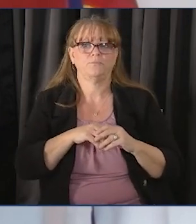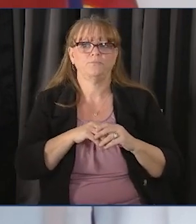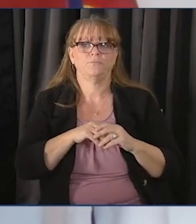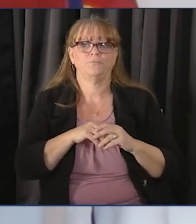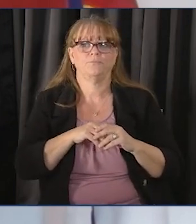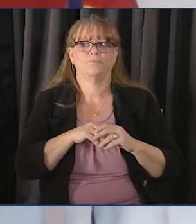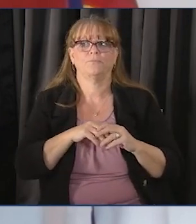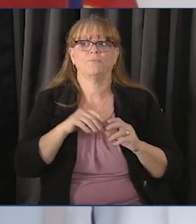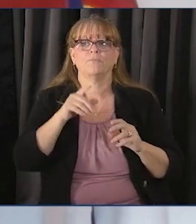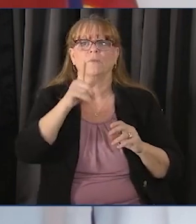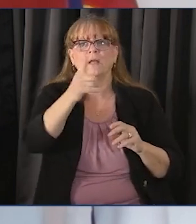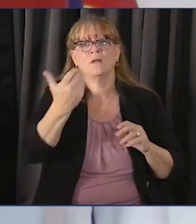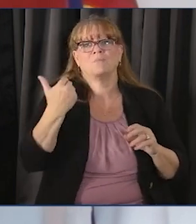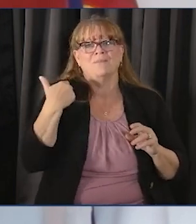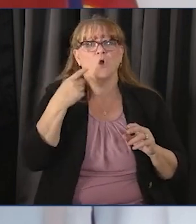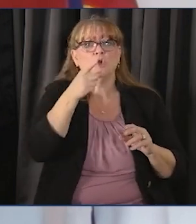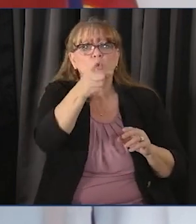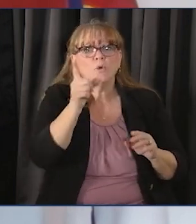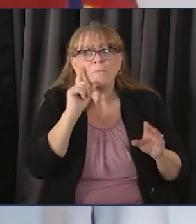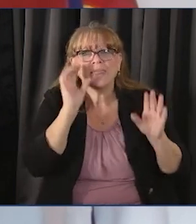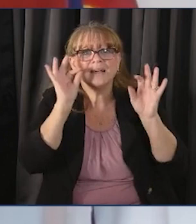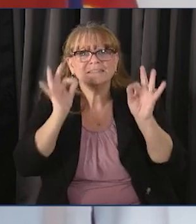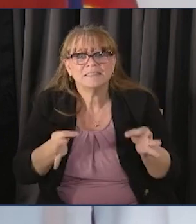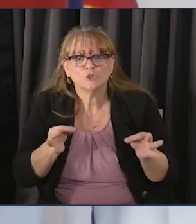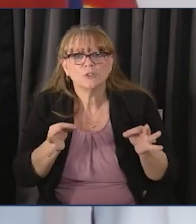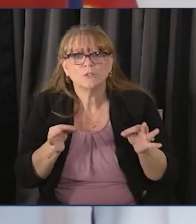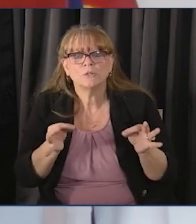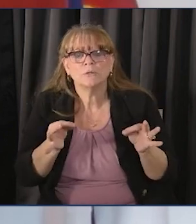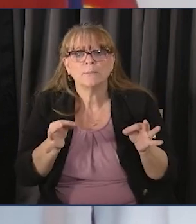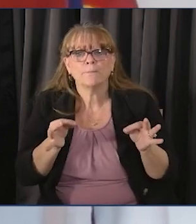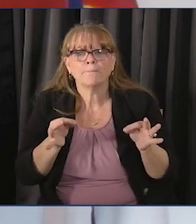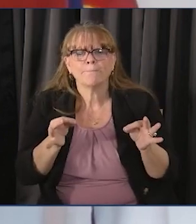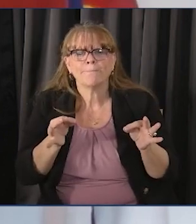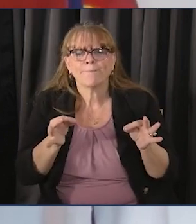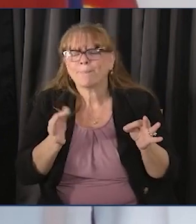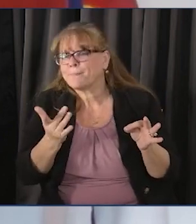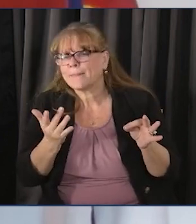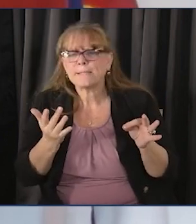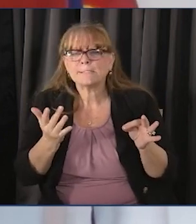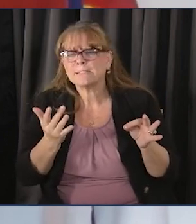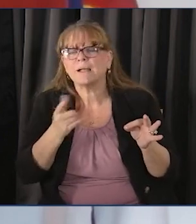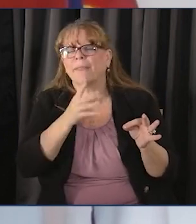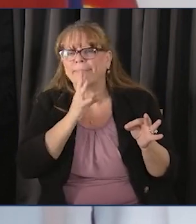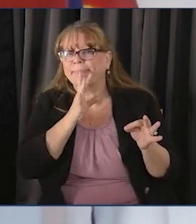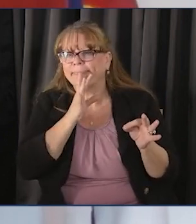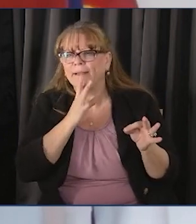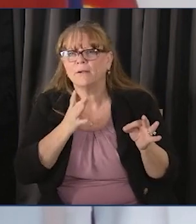Yeah, the people are able to get the vaccine to as 65 and older. Yeah.